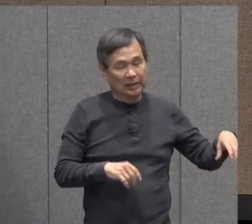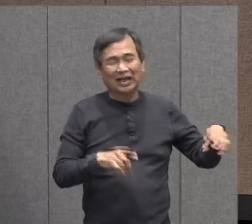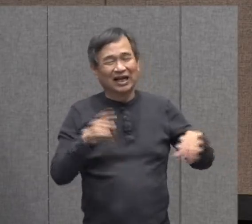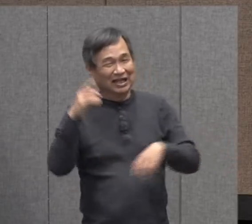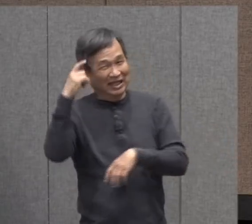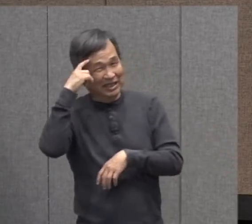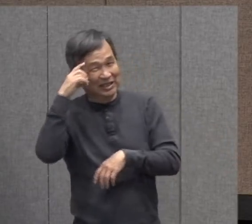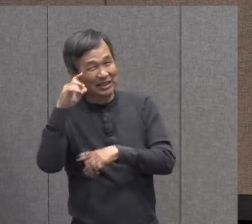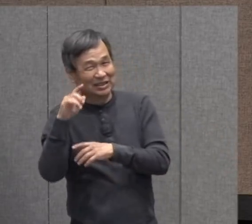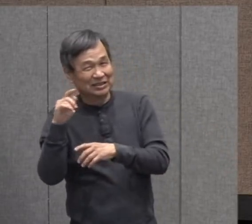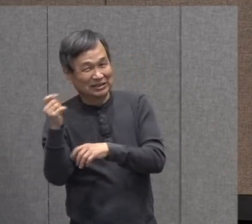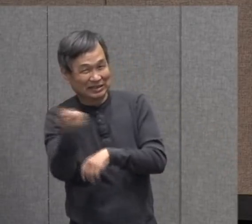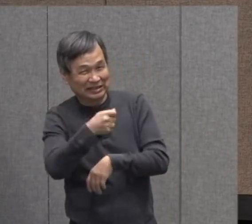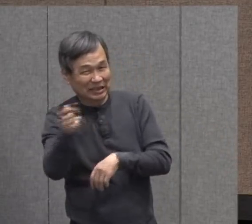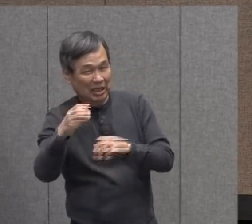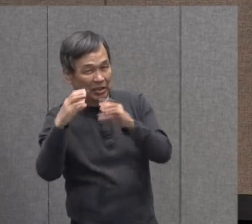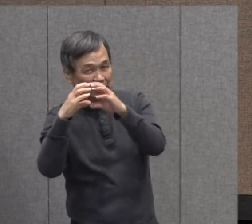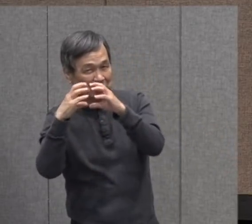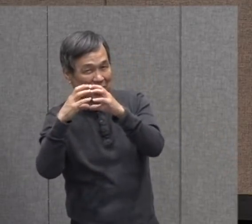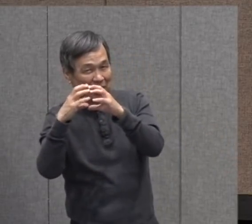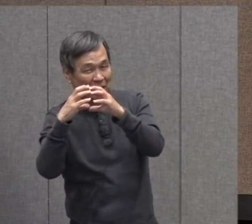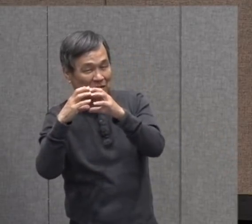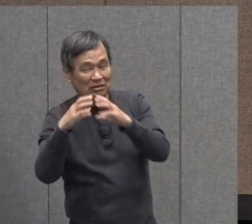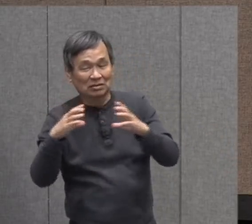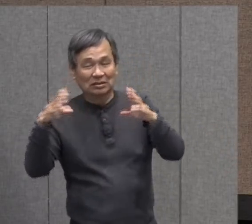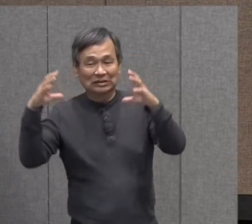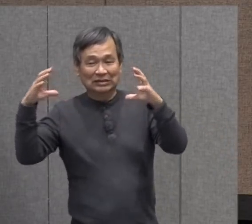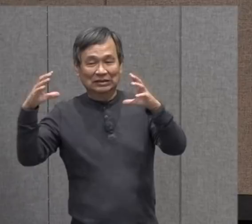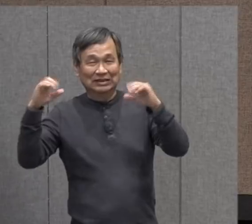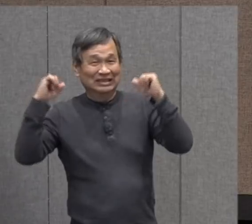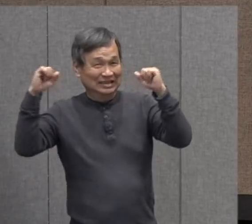but I wanna double check and compare it against this exercise ball.